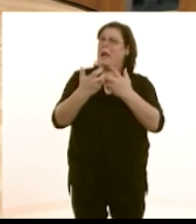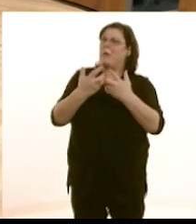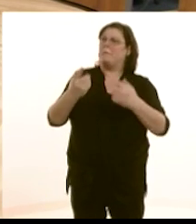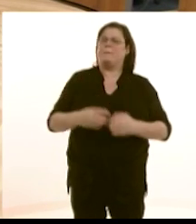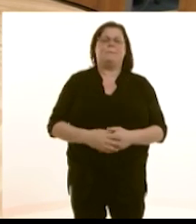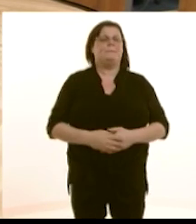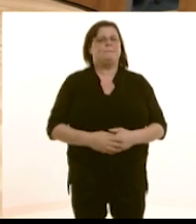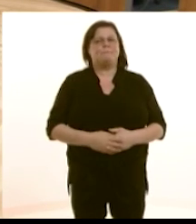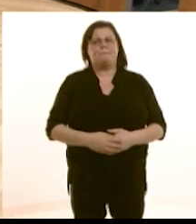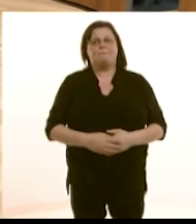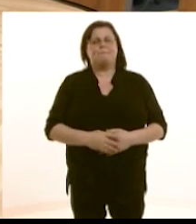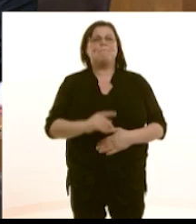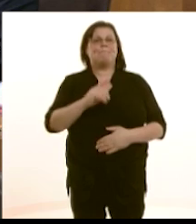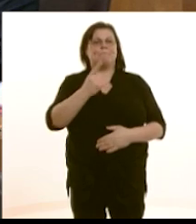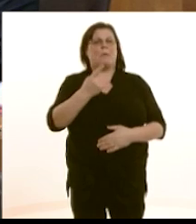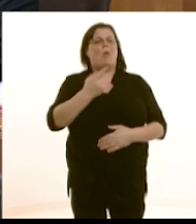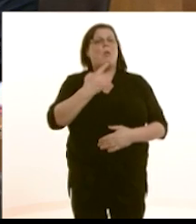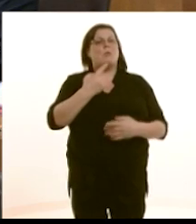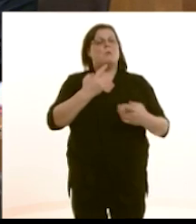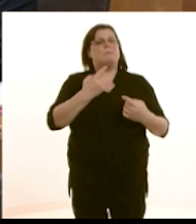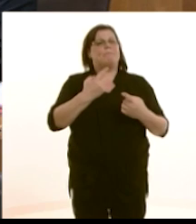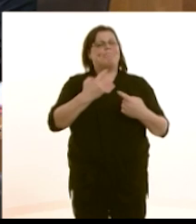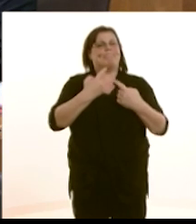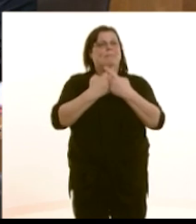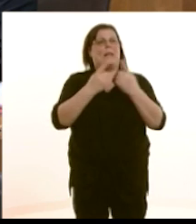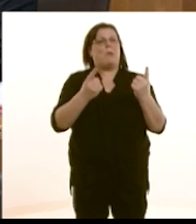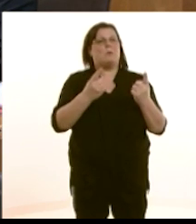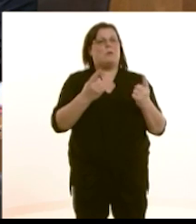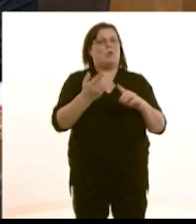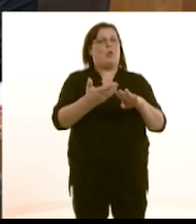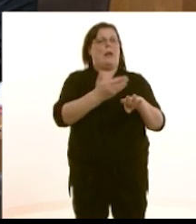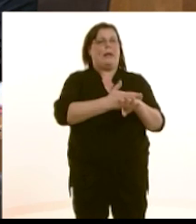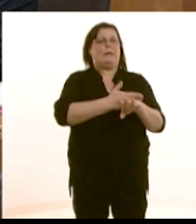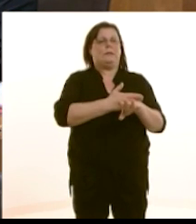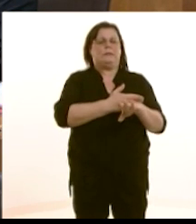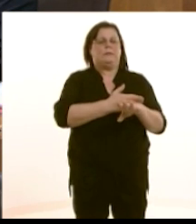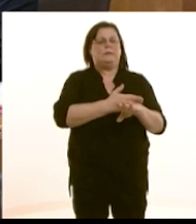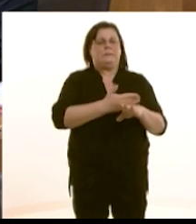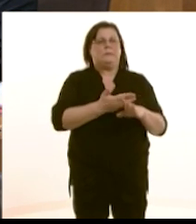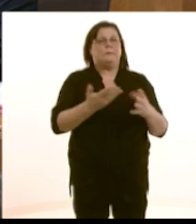was made todayó. Yes, we heard what was said, but I think itís worth saying that the doctor